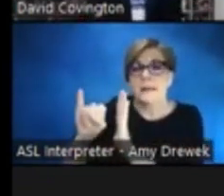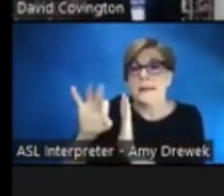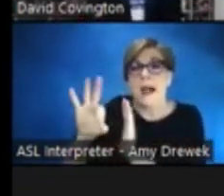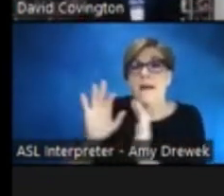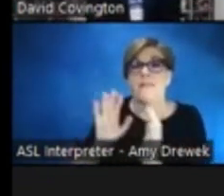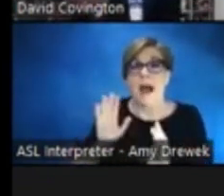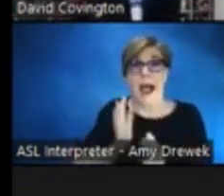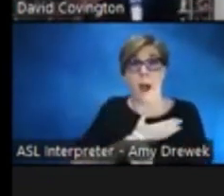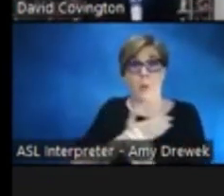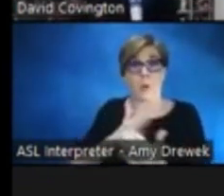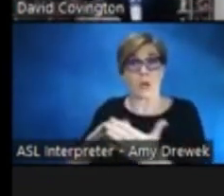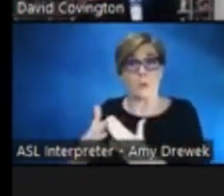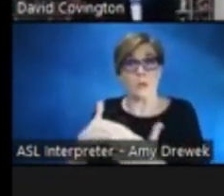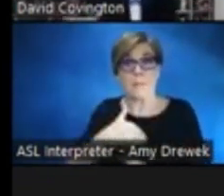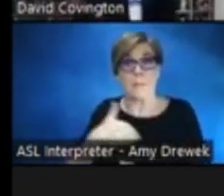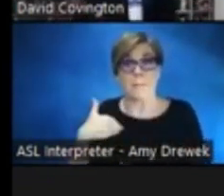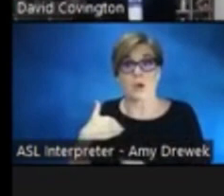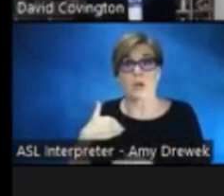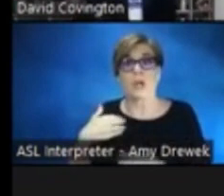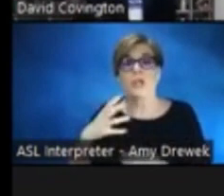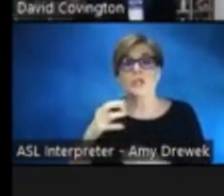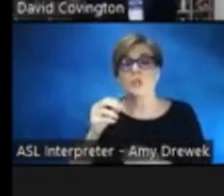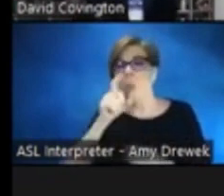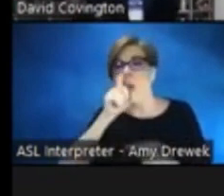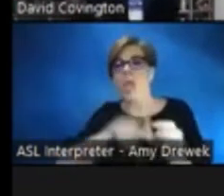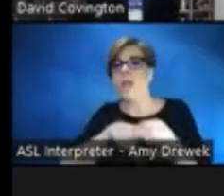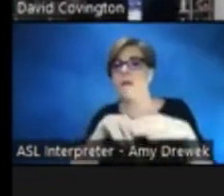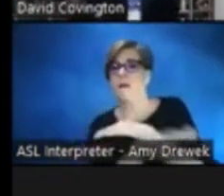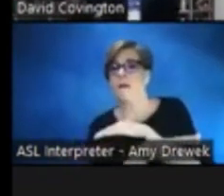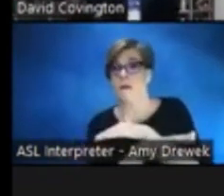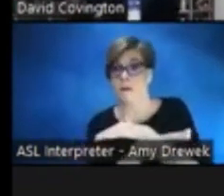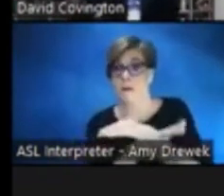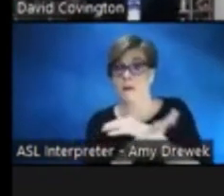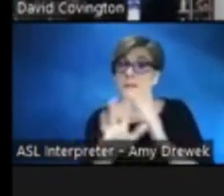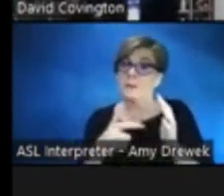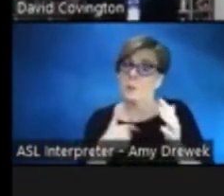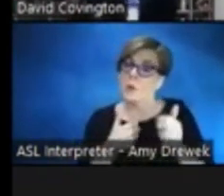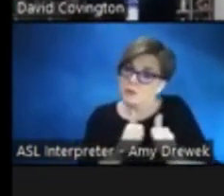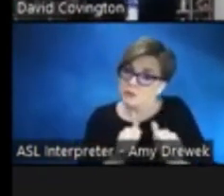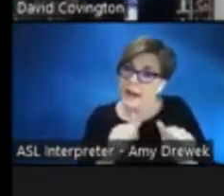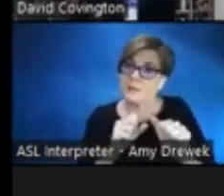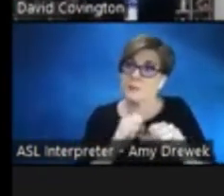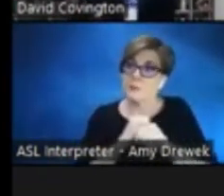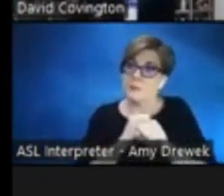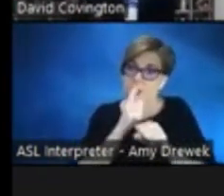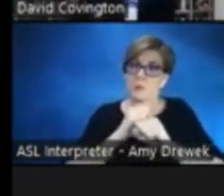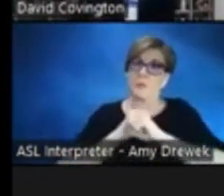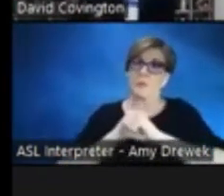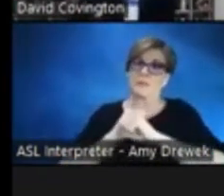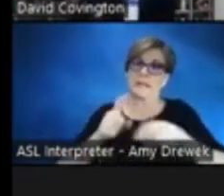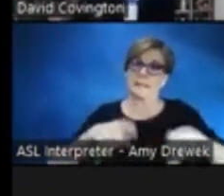WE ARE TRYING TO BE AS THOUGHTFUL AS WE CAN SO IT IS SAFE.